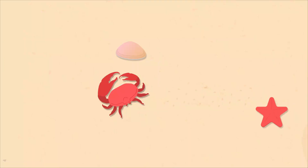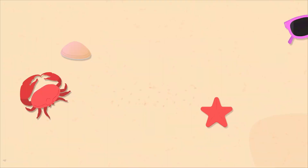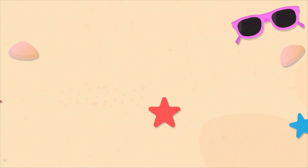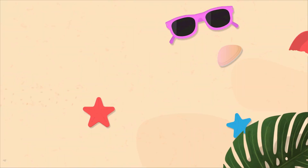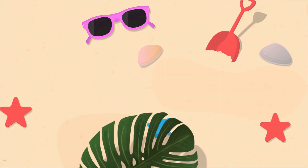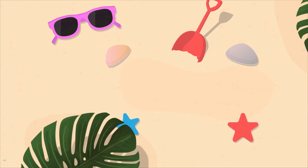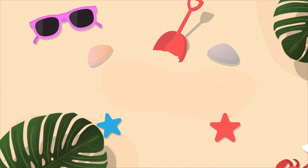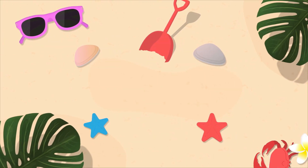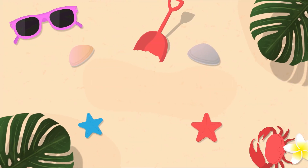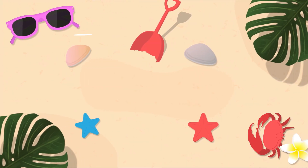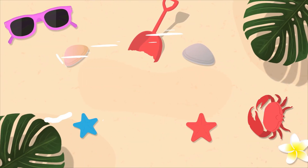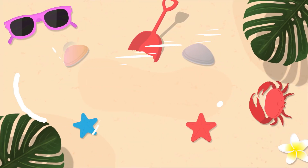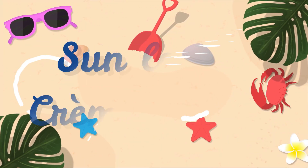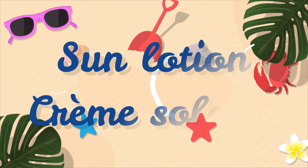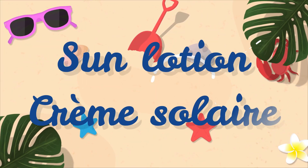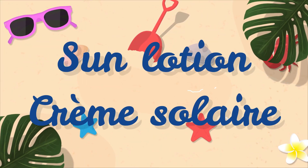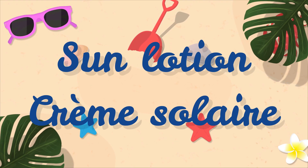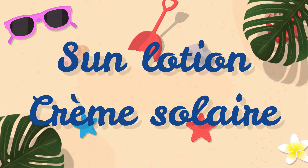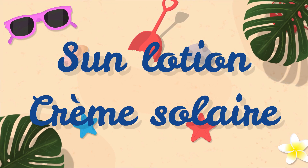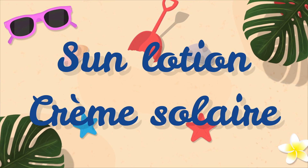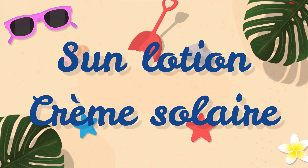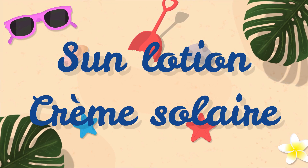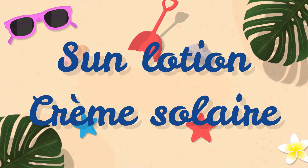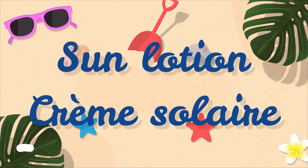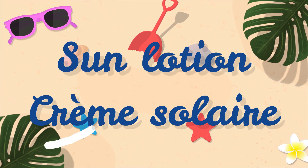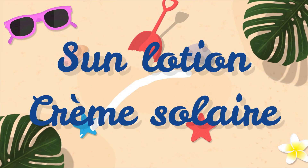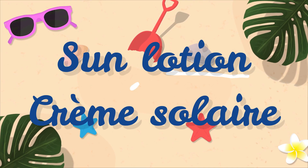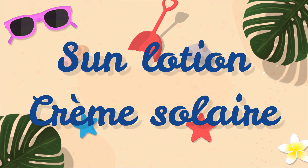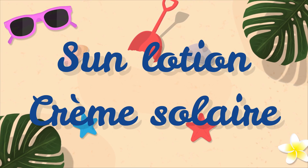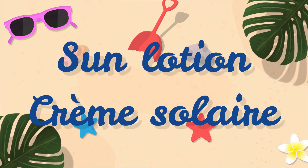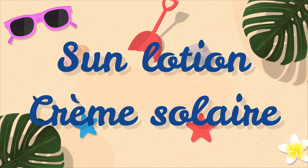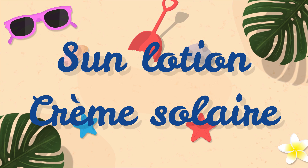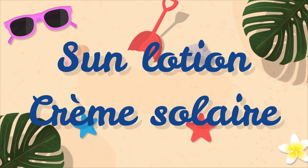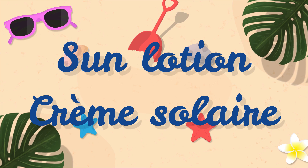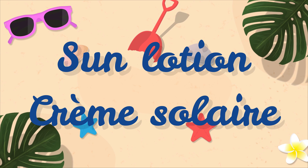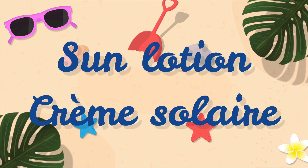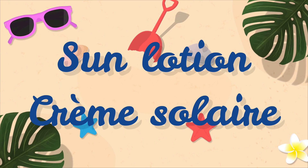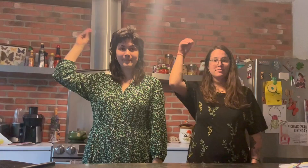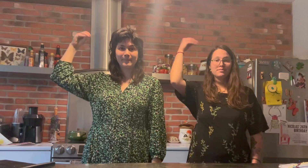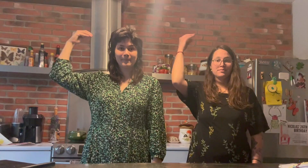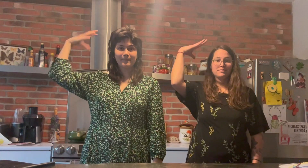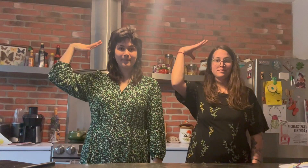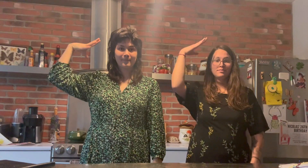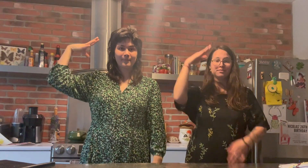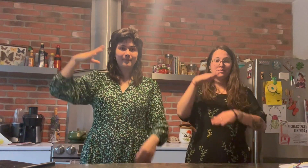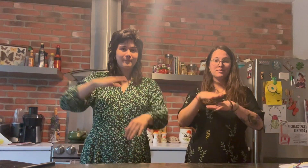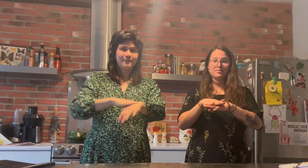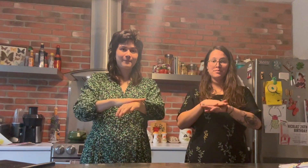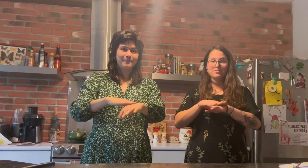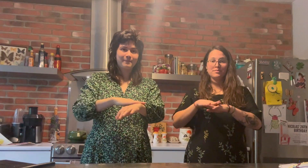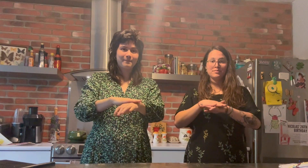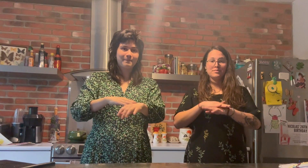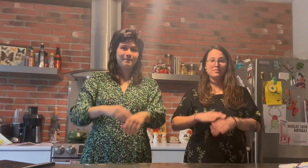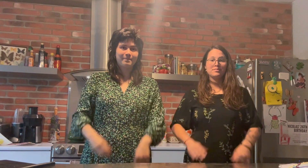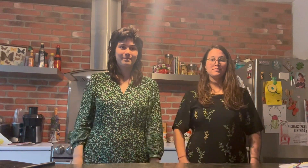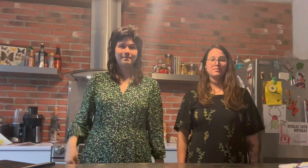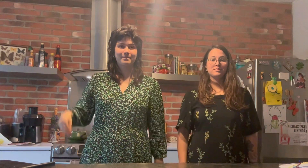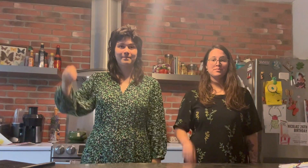Sun lotion. Crème solaire. Fais le signe du soleil.